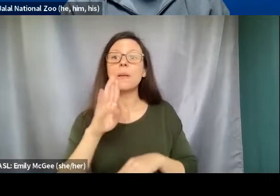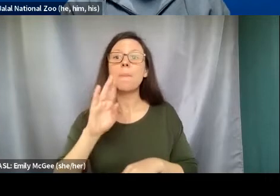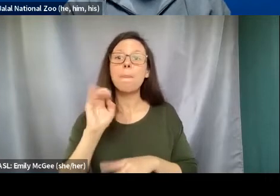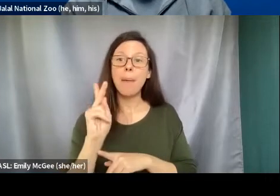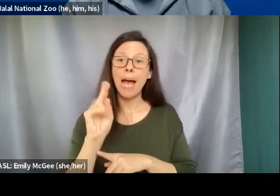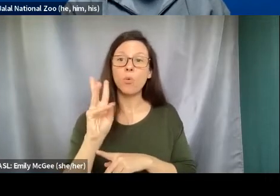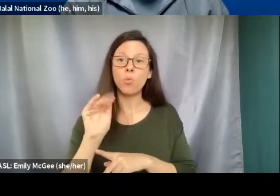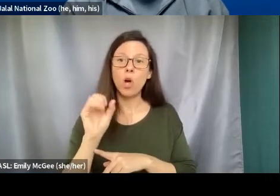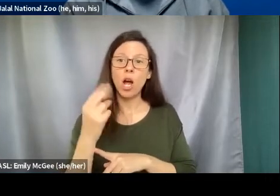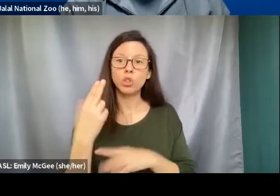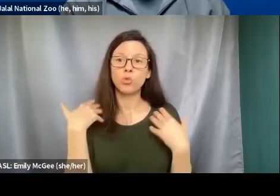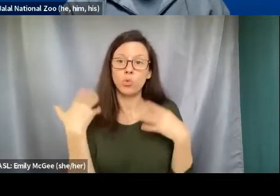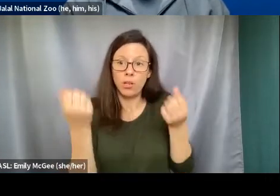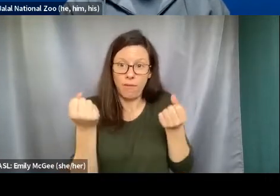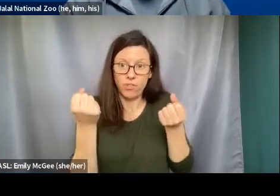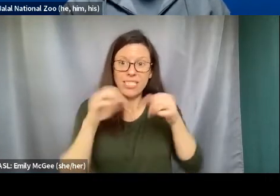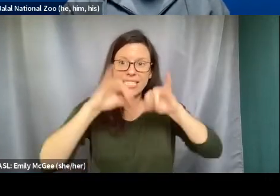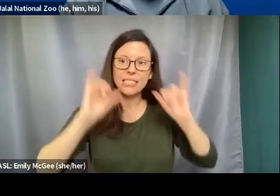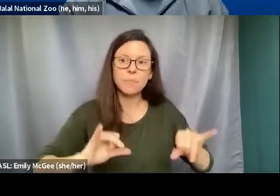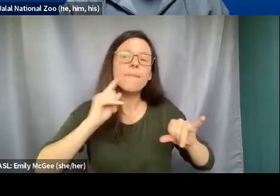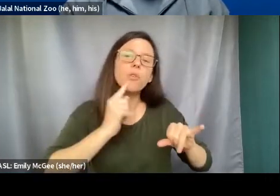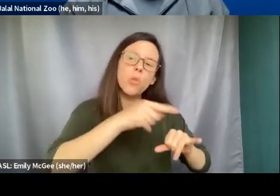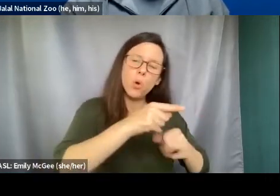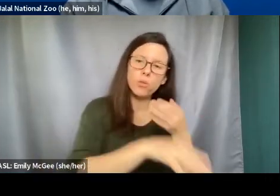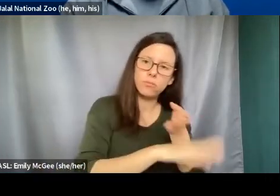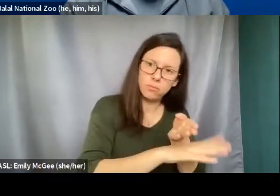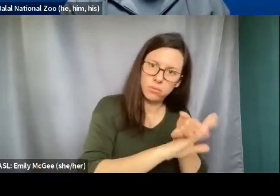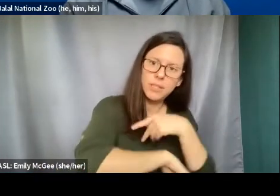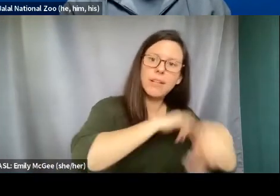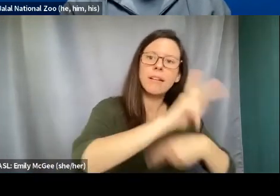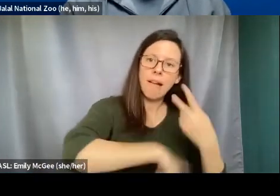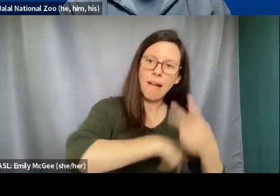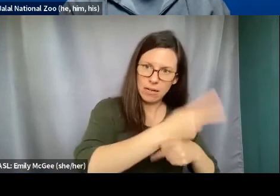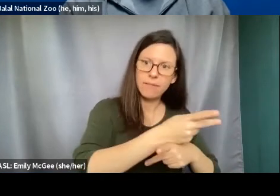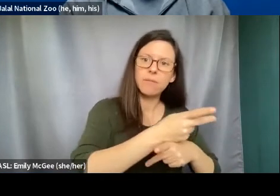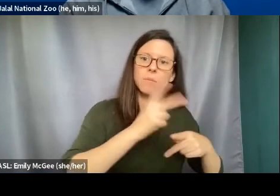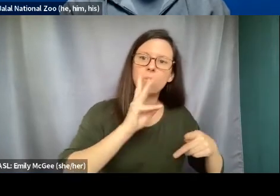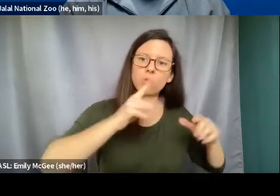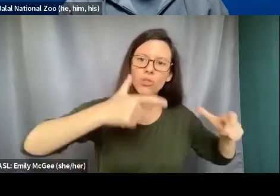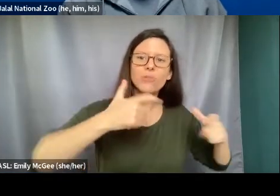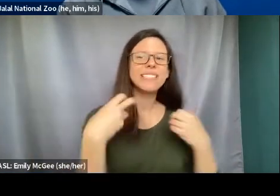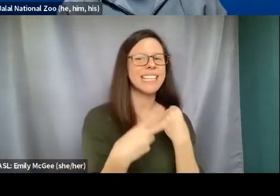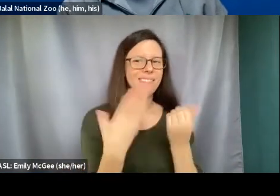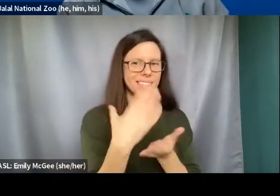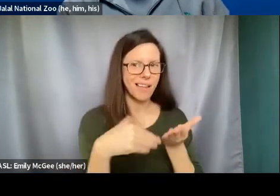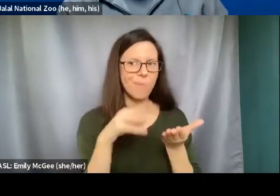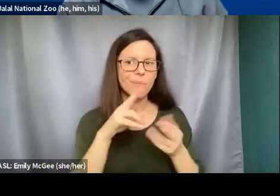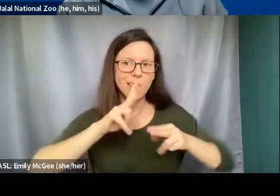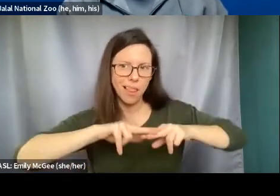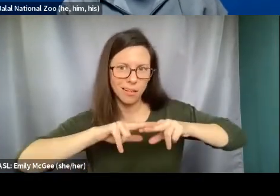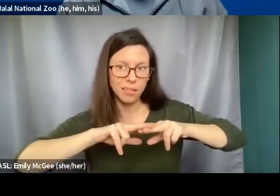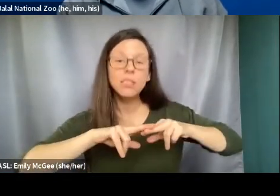for our pinnipad pools to save the salt, salinity. You know, when we backwash our filters daily